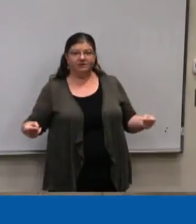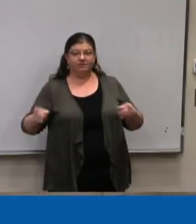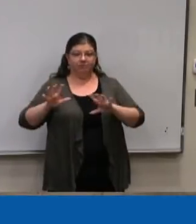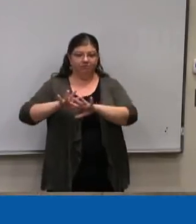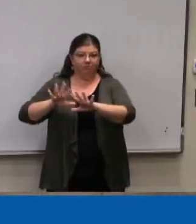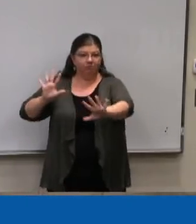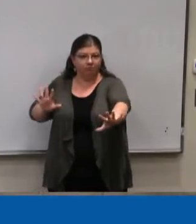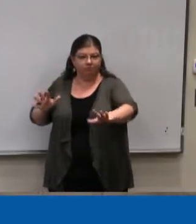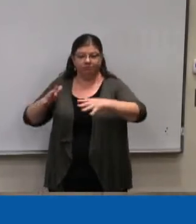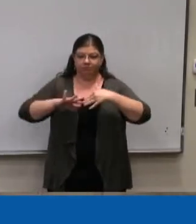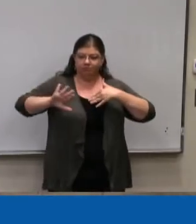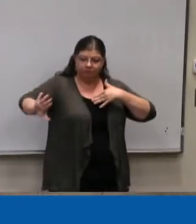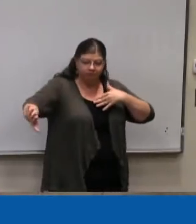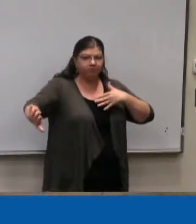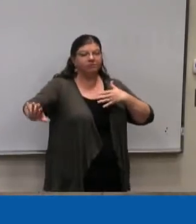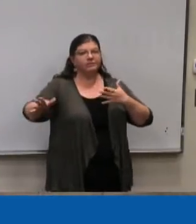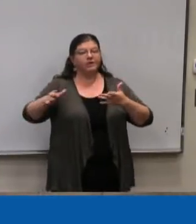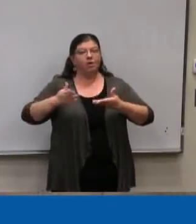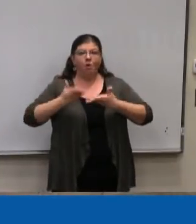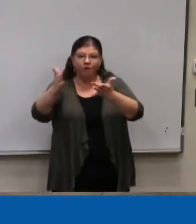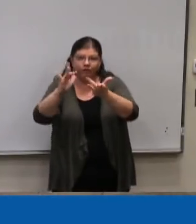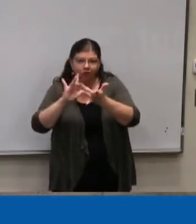to offer our programs remotely for our students.